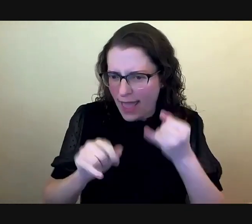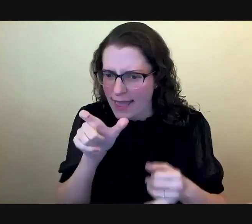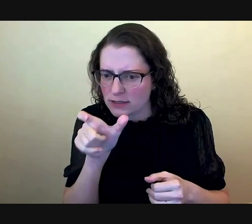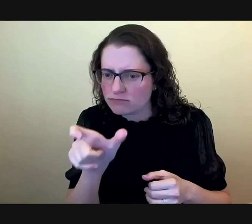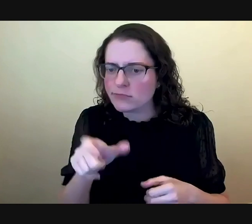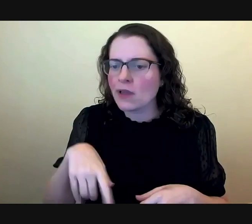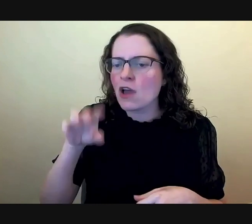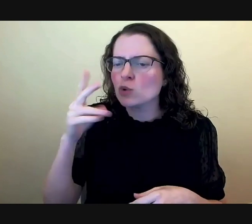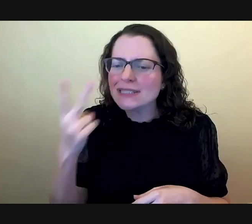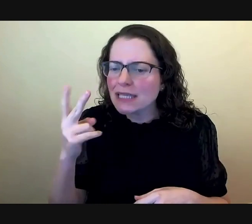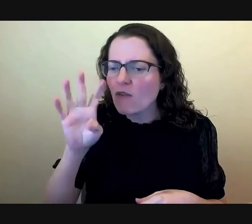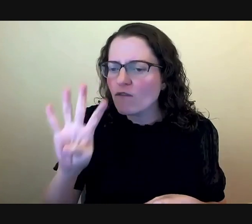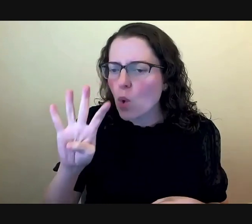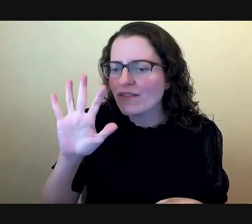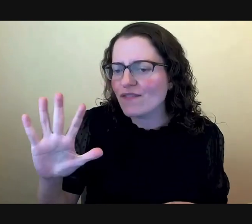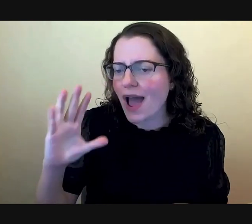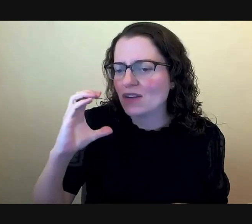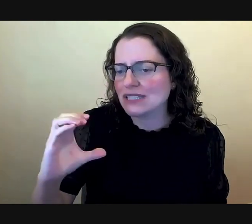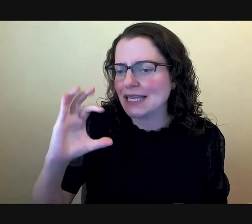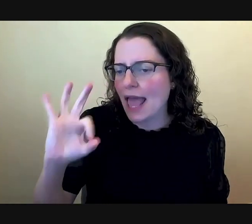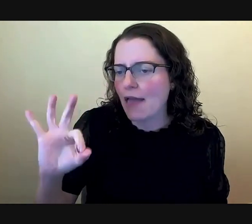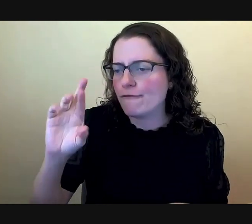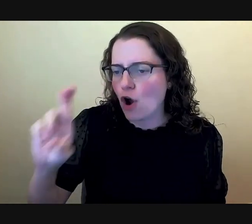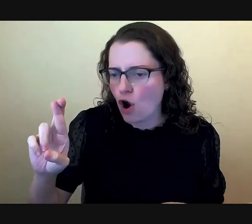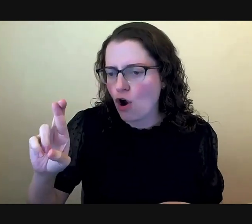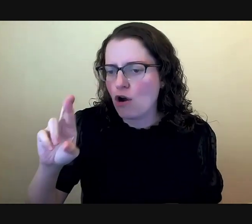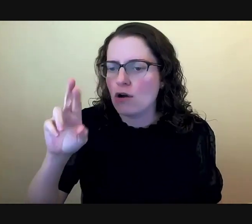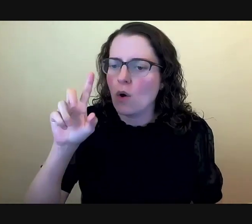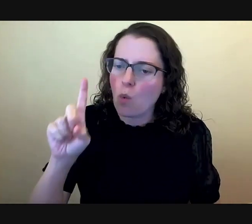So the final bit of this slide, I pulled that from the--